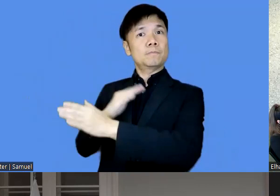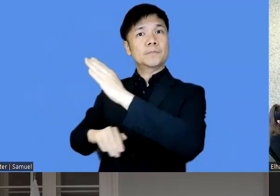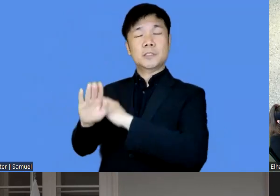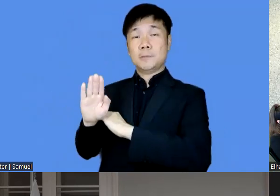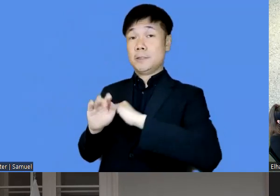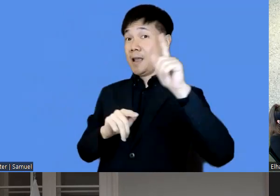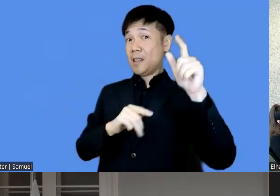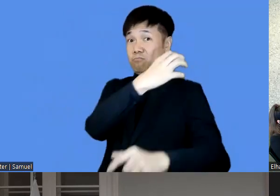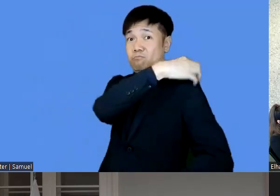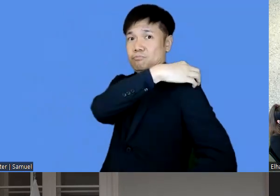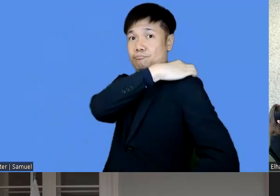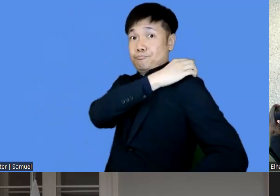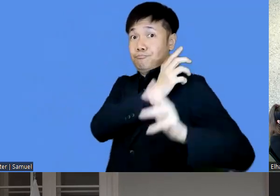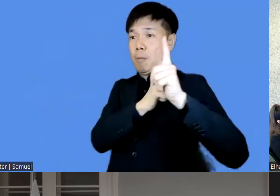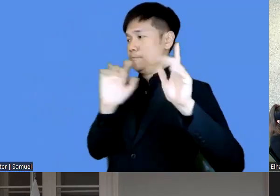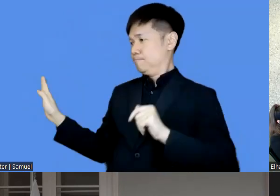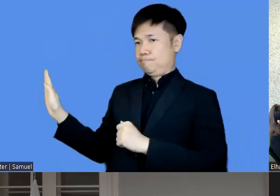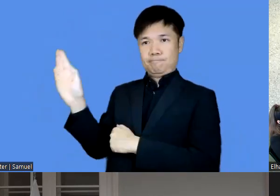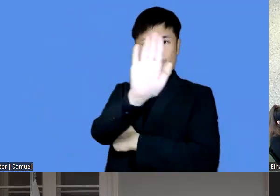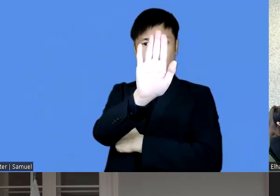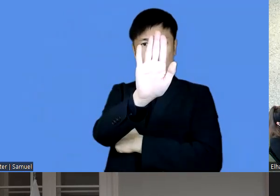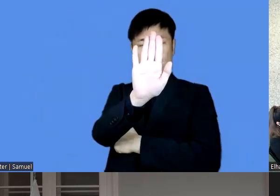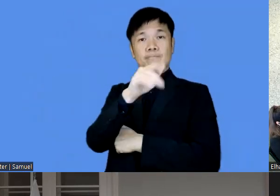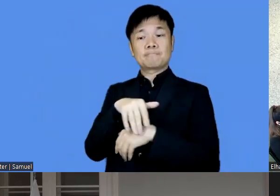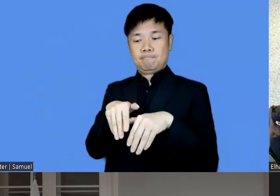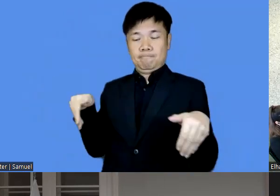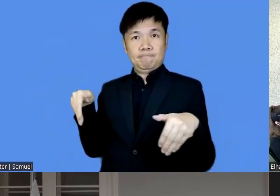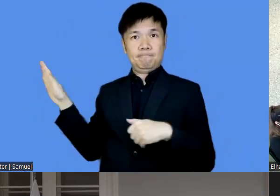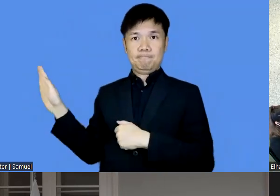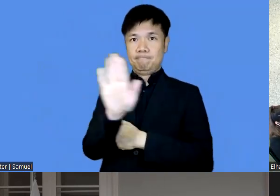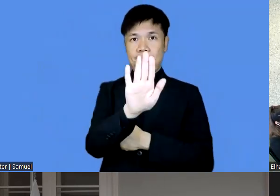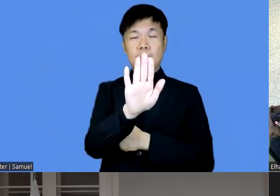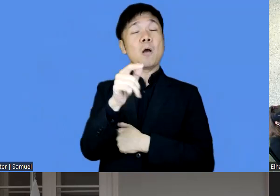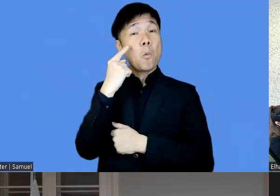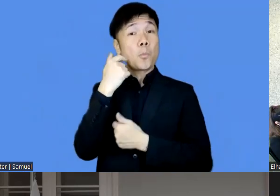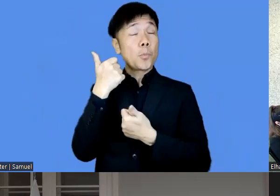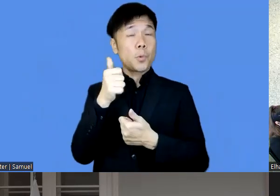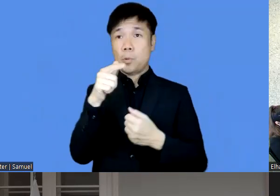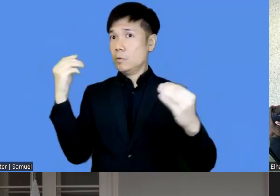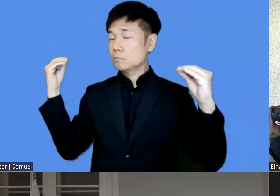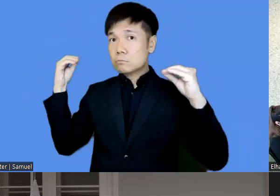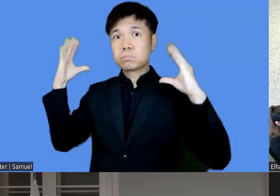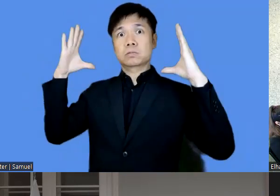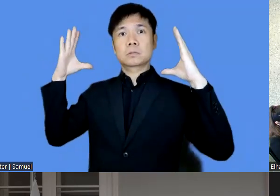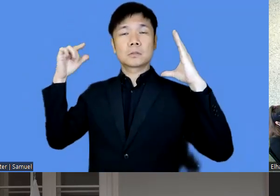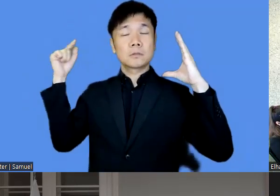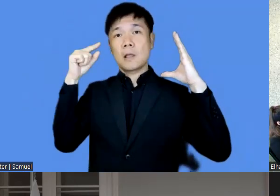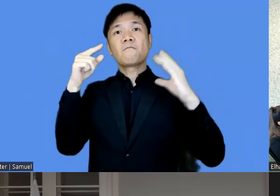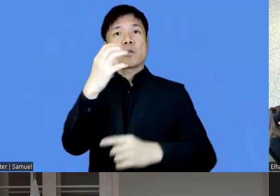these direct exchanges was really a great specific awareness raising for the militaries,